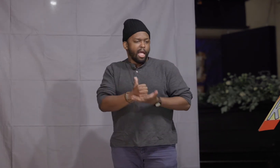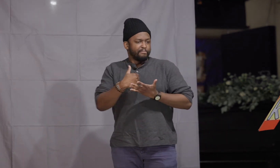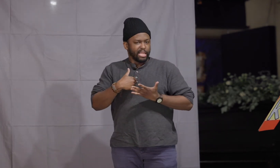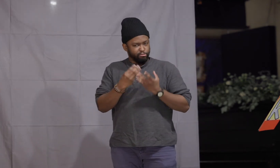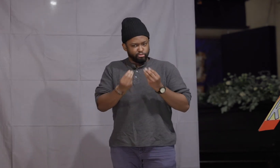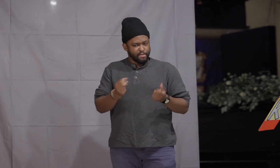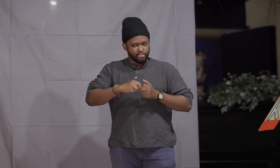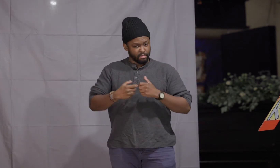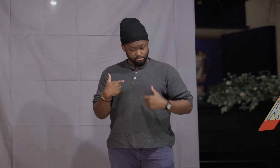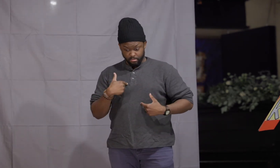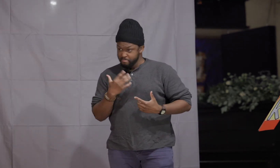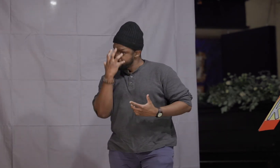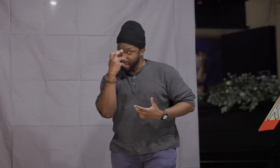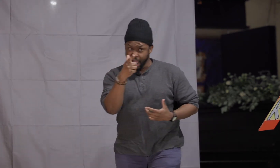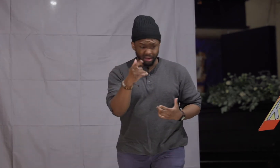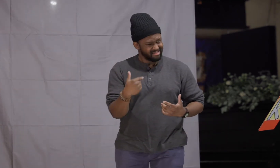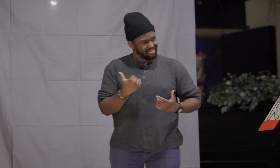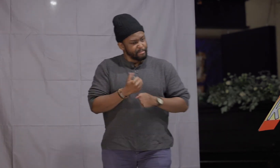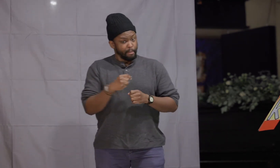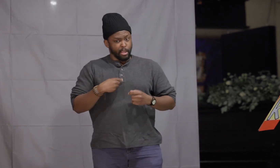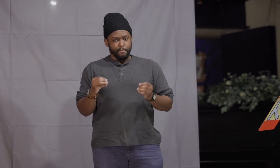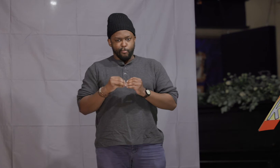but that would not help me work through those feelings.